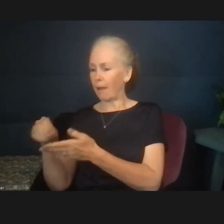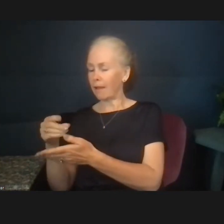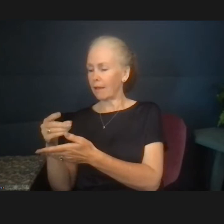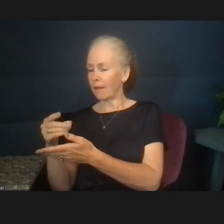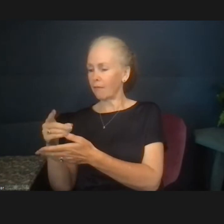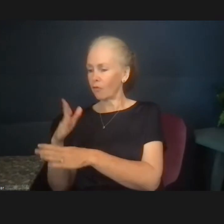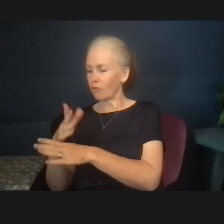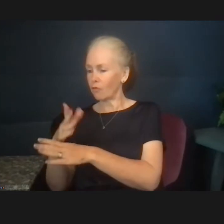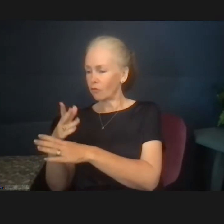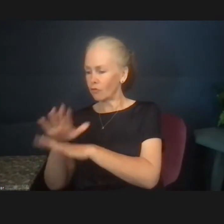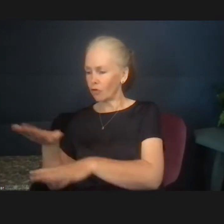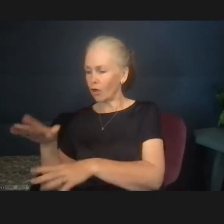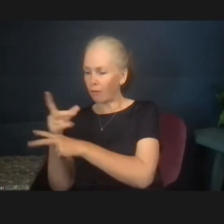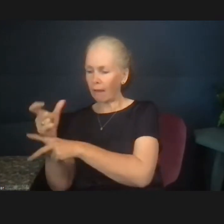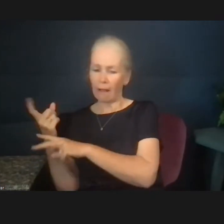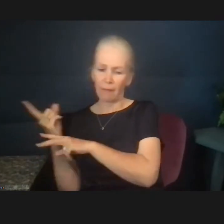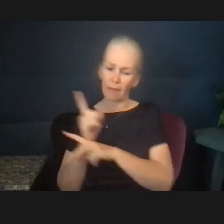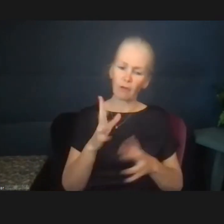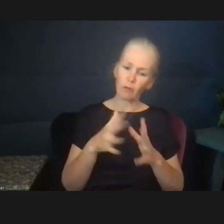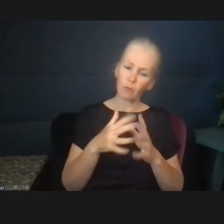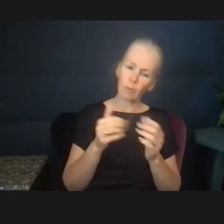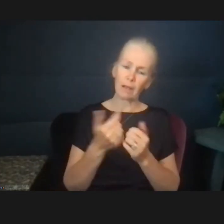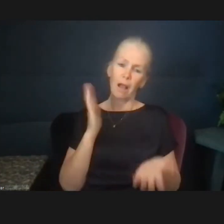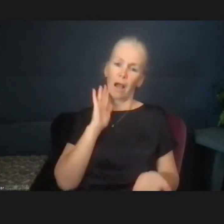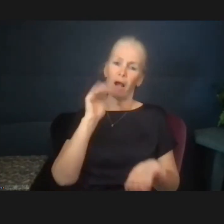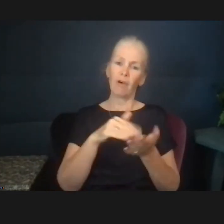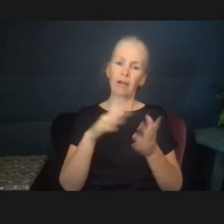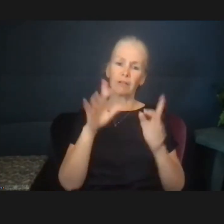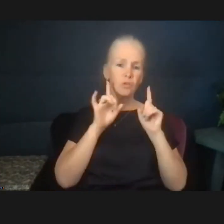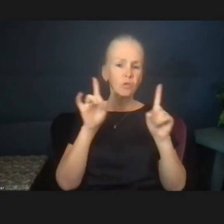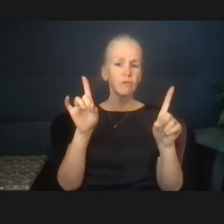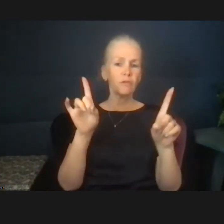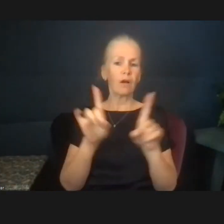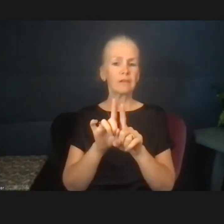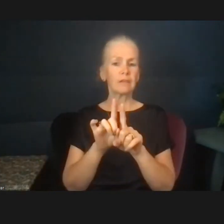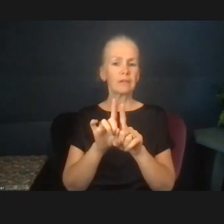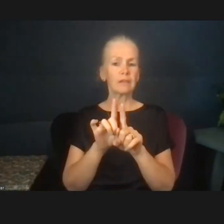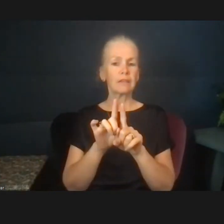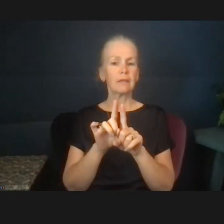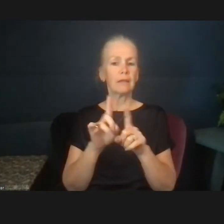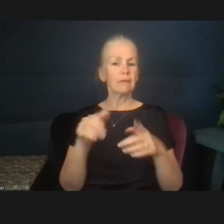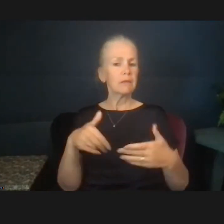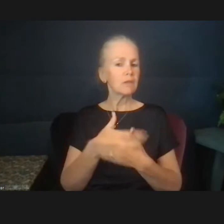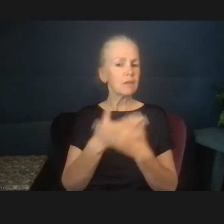And when I've turned up I mean I've turned up to university days, events, with